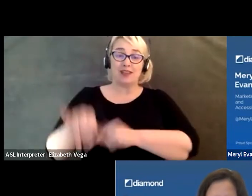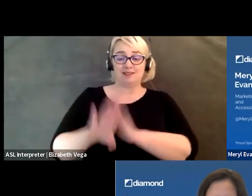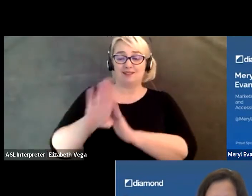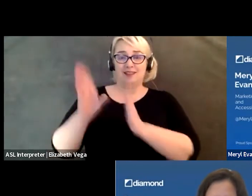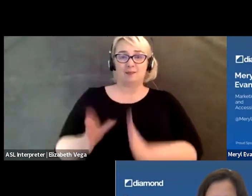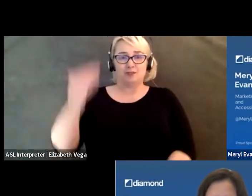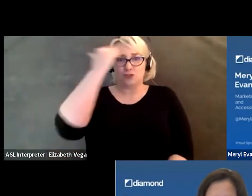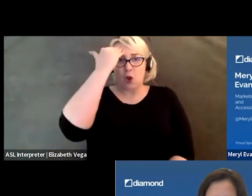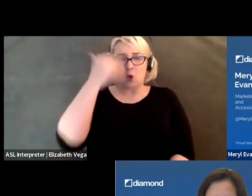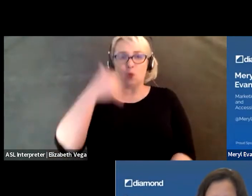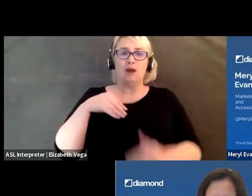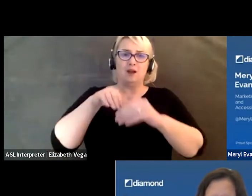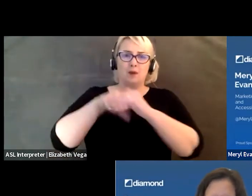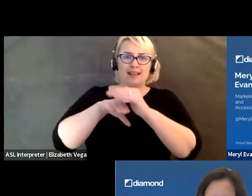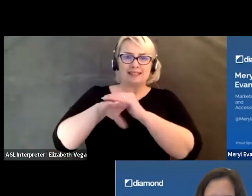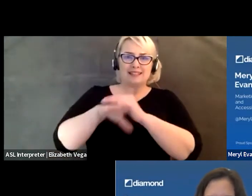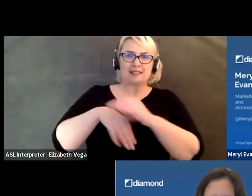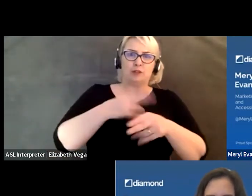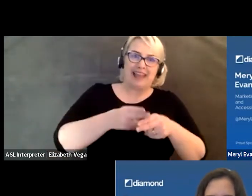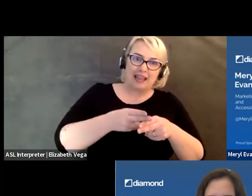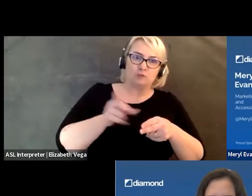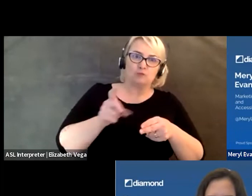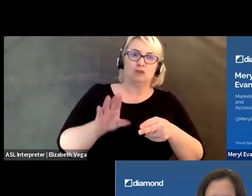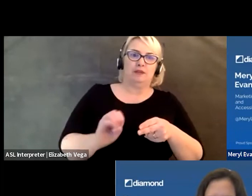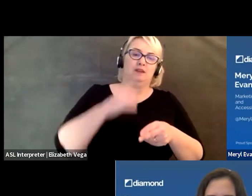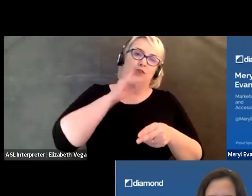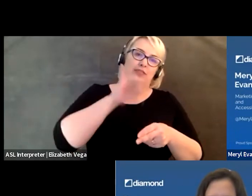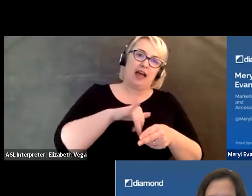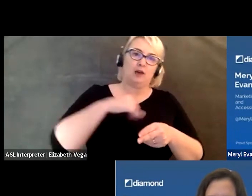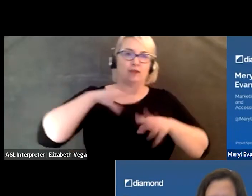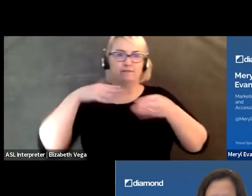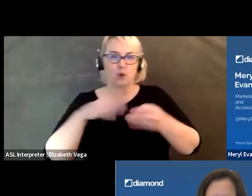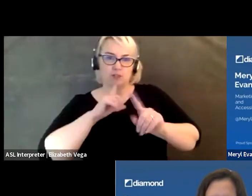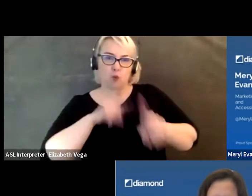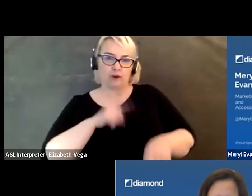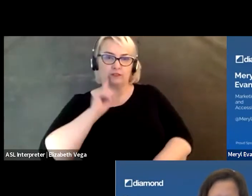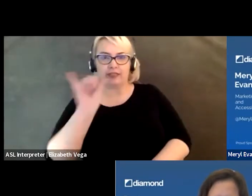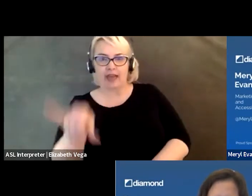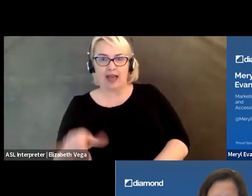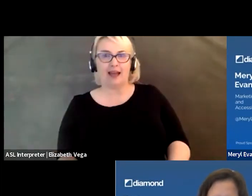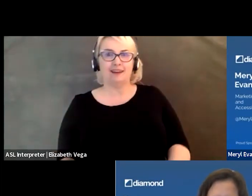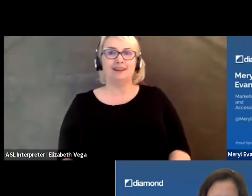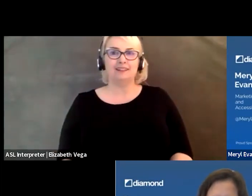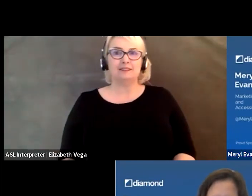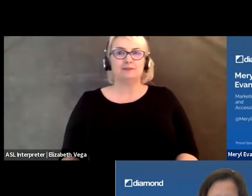accessible name is supposed to be for this or what the focus order is for that. So on and so forth.